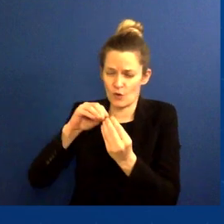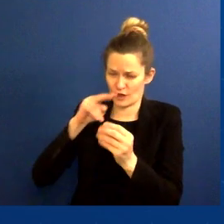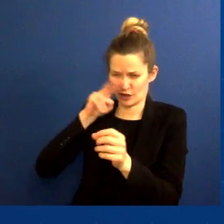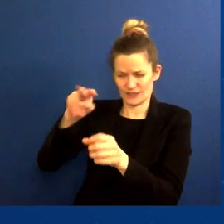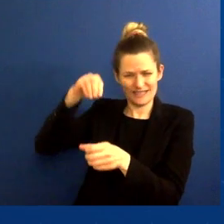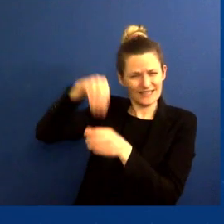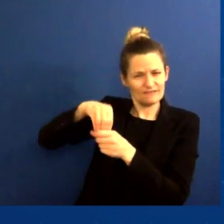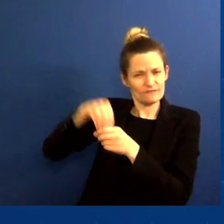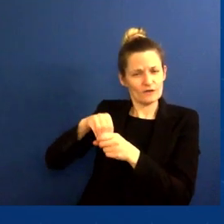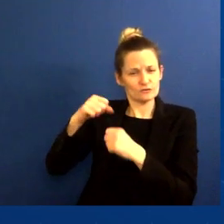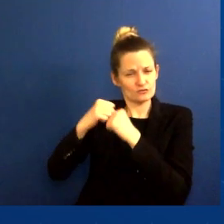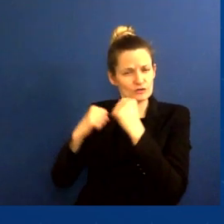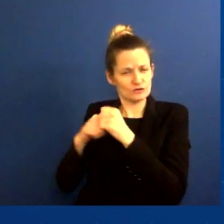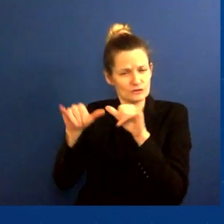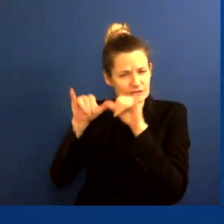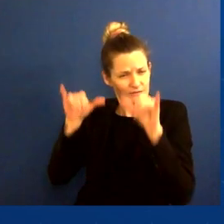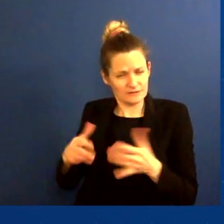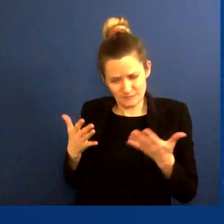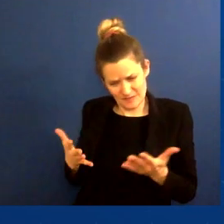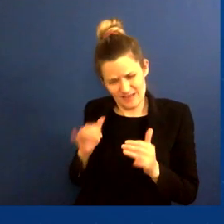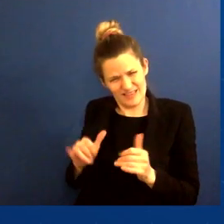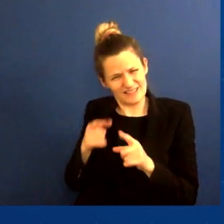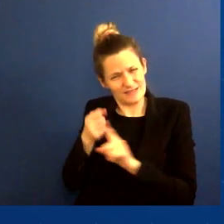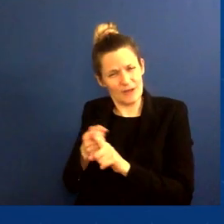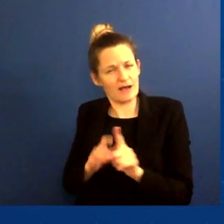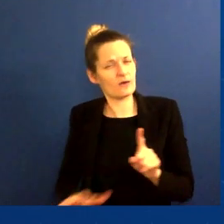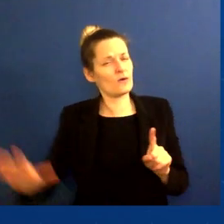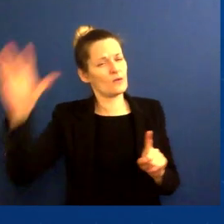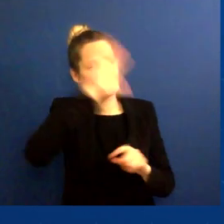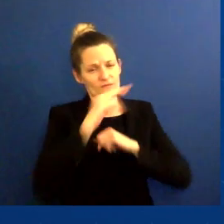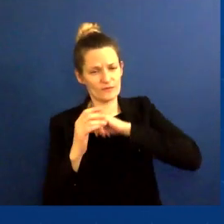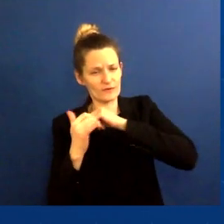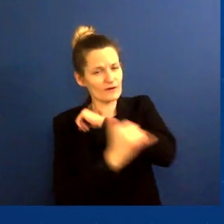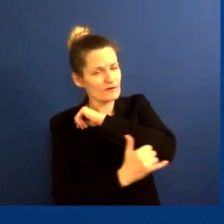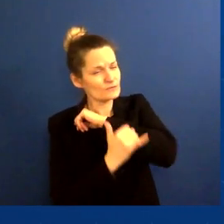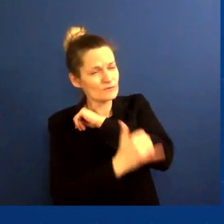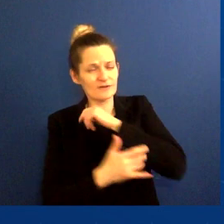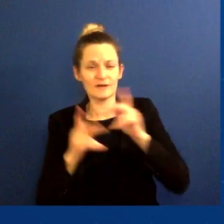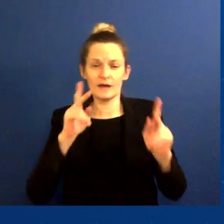there are countless buildings, ports, airports, power stations, and other federal construction projects